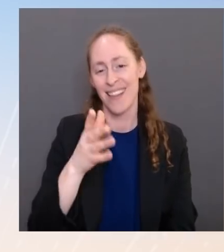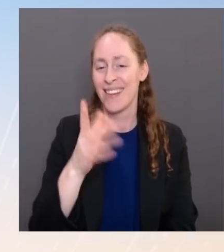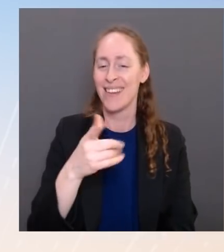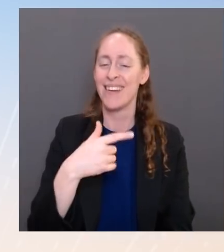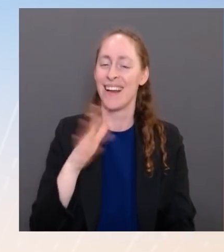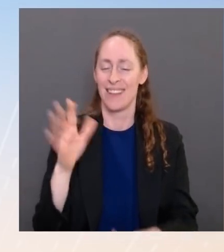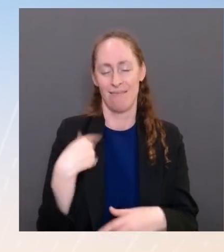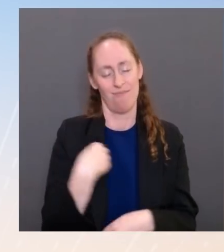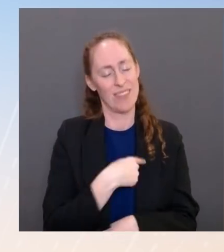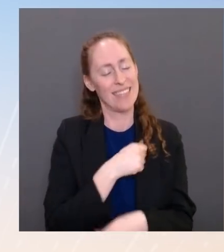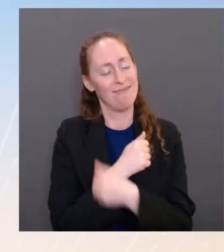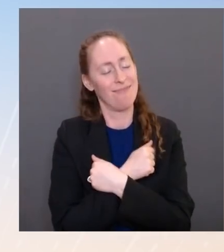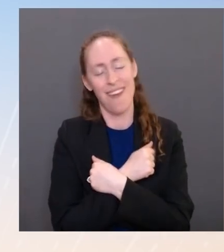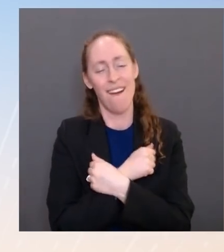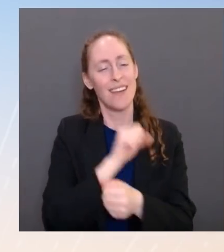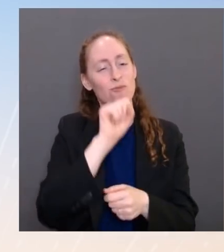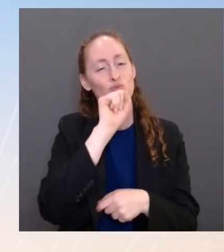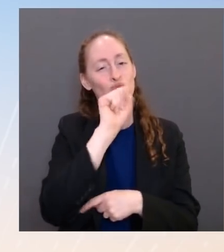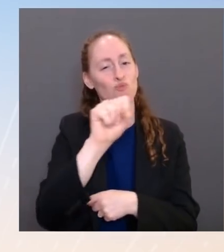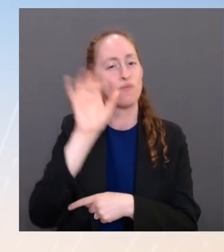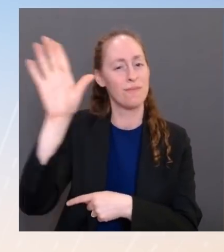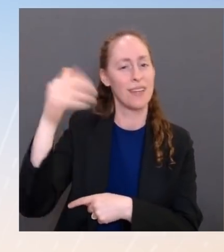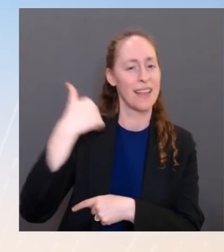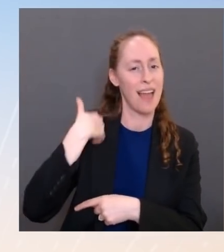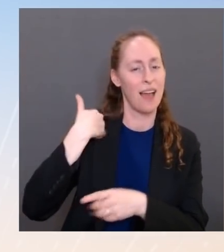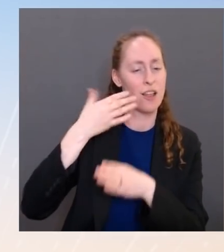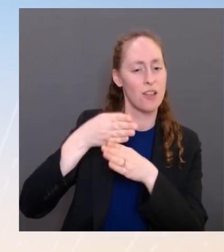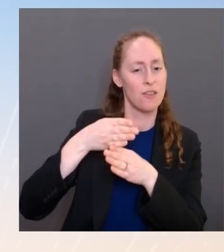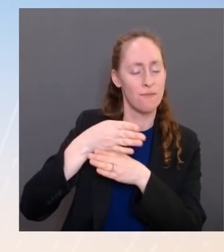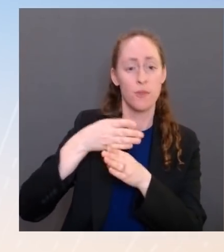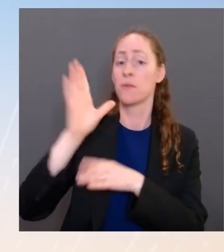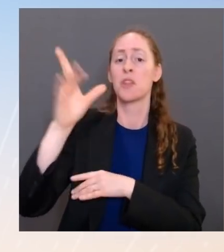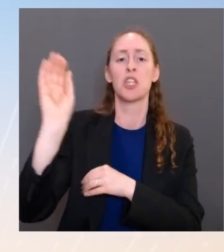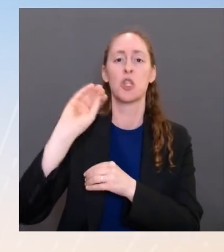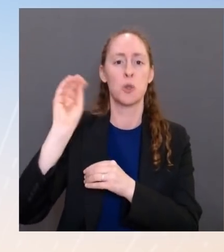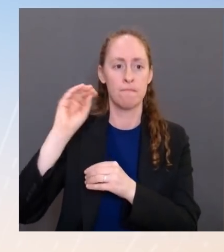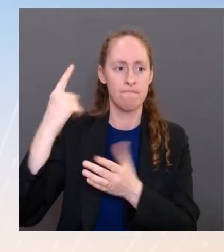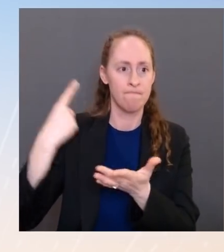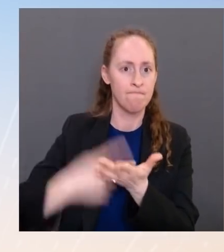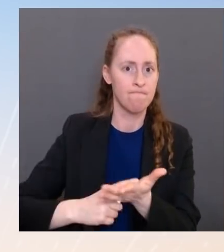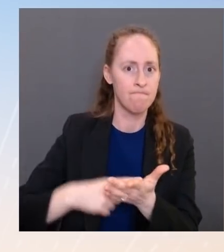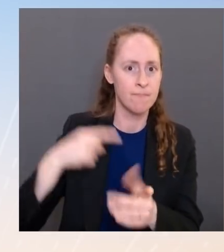taking steps not just to address the supply chain but to manufacture more at home, here in the United States,